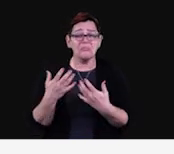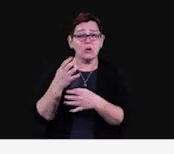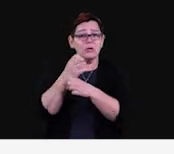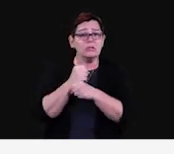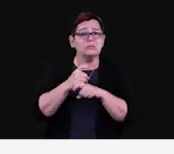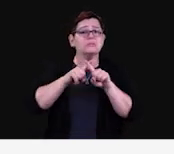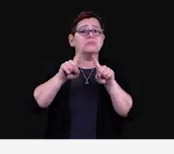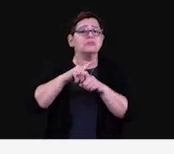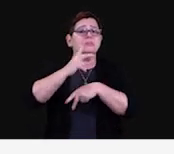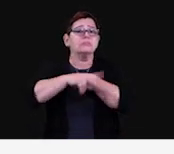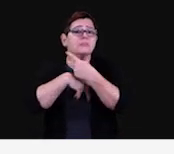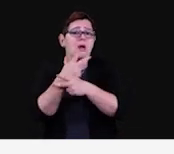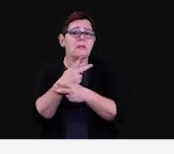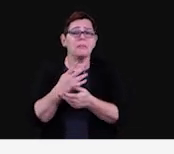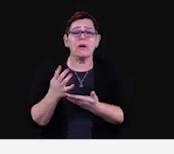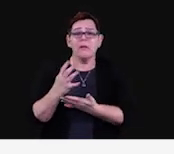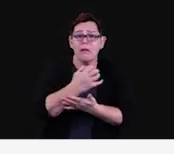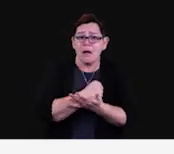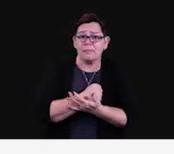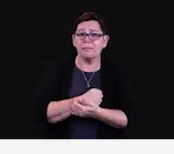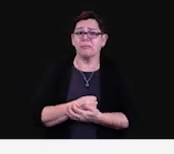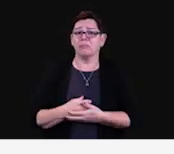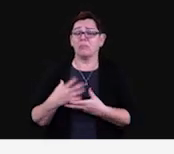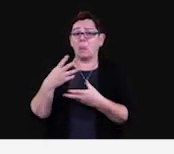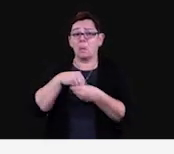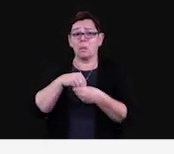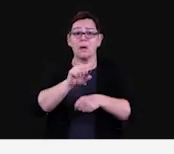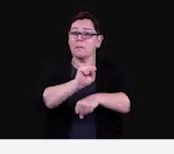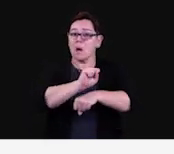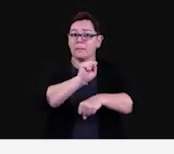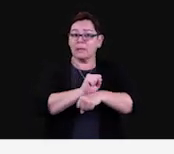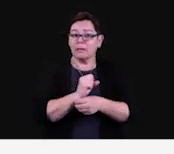Employment income includes any income you receive from your job, such as